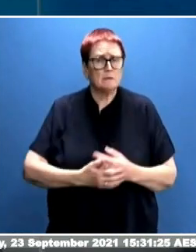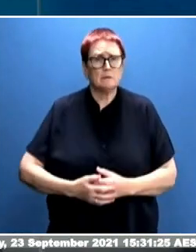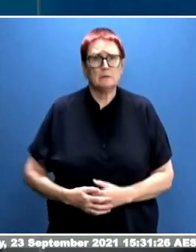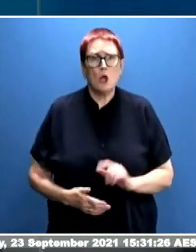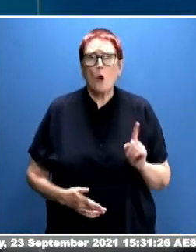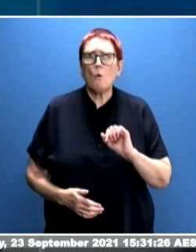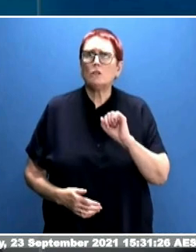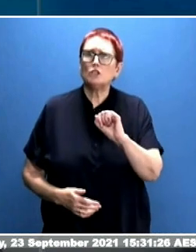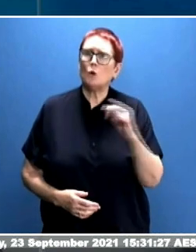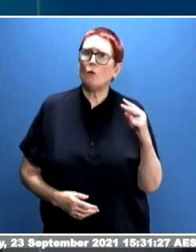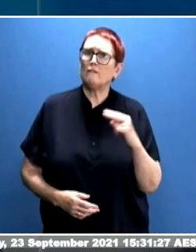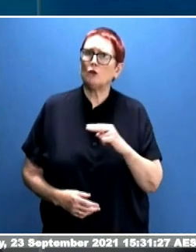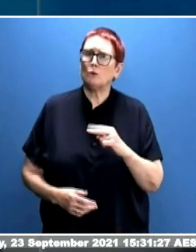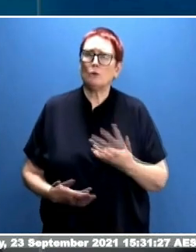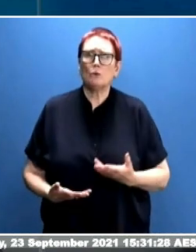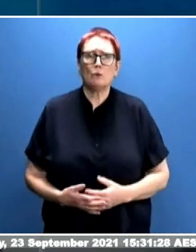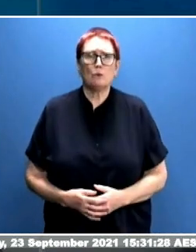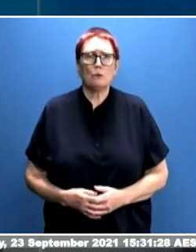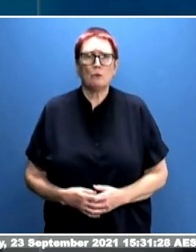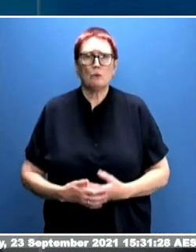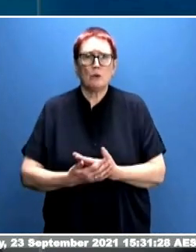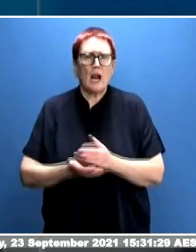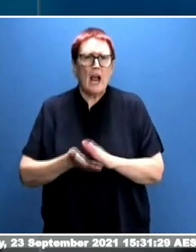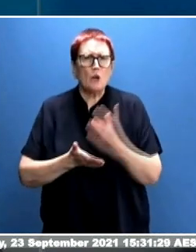moment as to taking that step down?